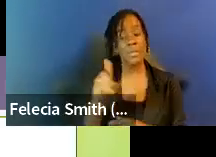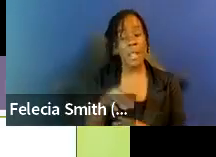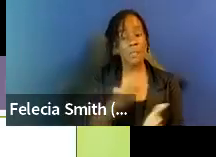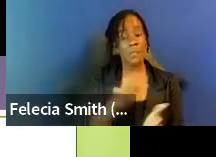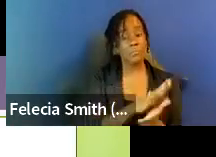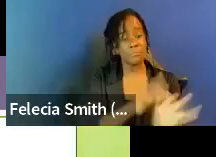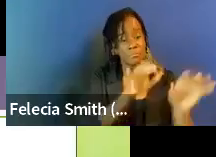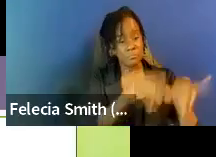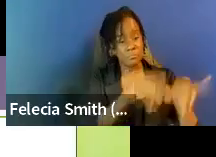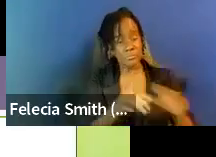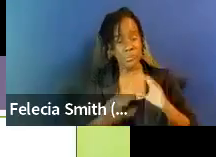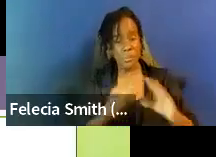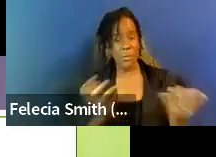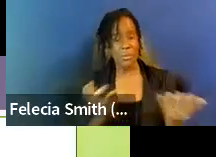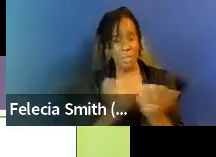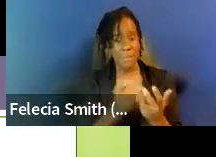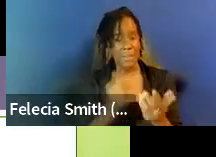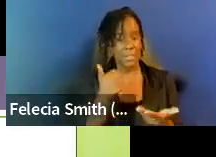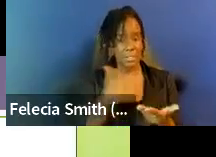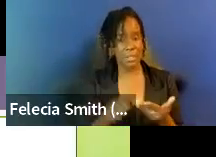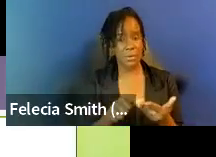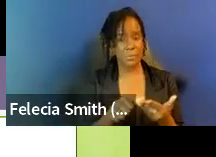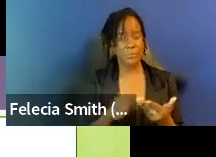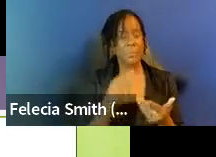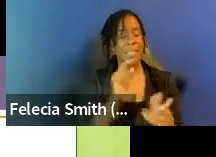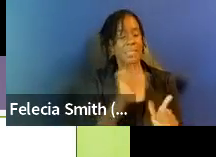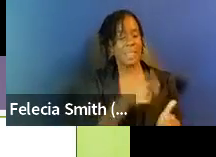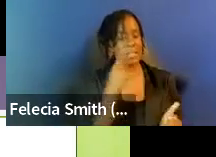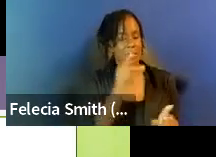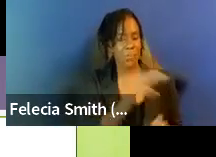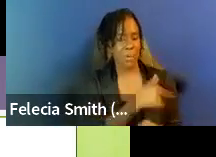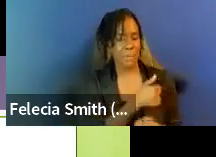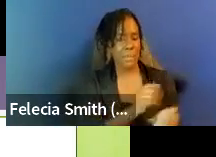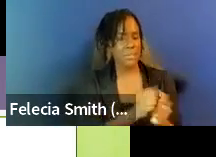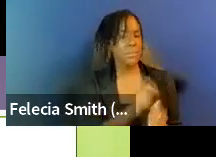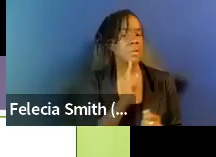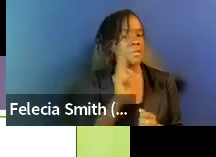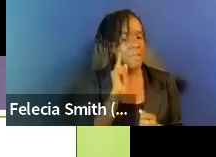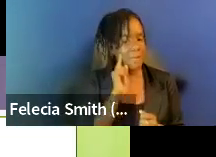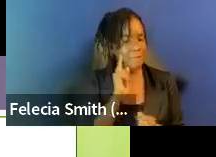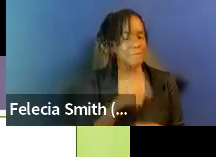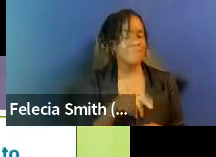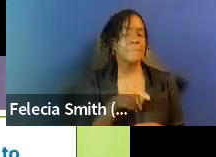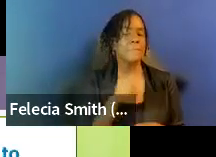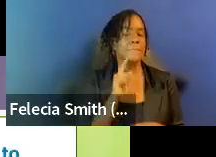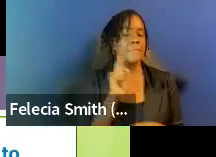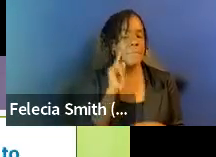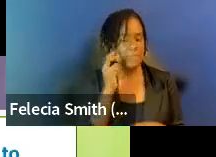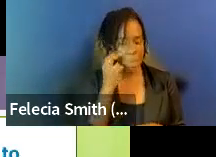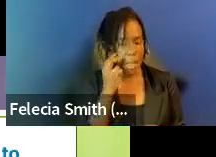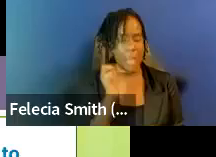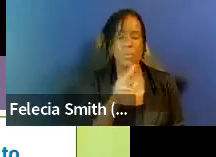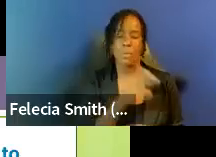At the bottom of our preparing for a visit page, we offer several handouts for patients with disabilities, including a downloadable fillable